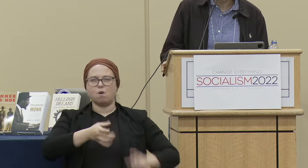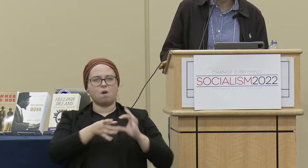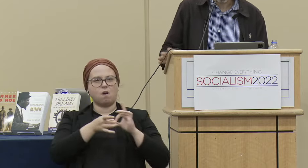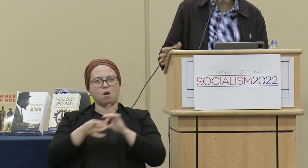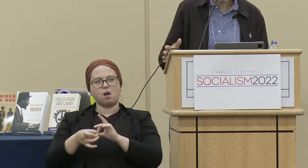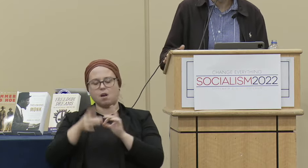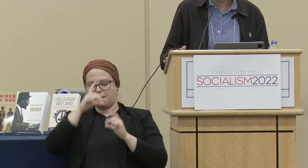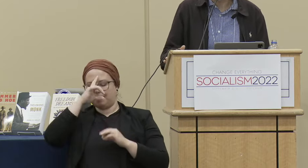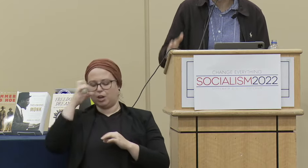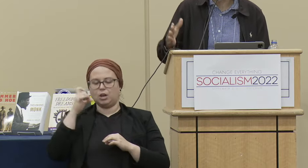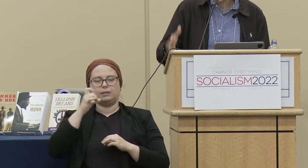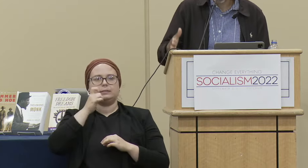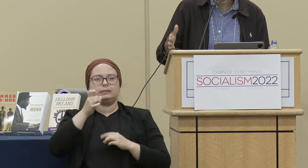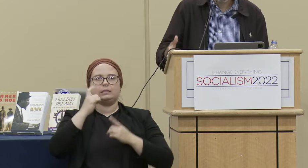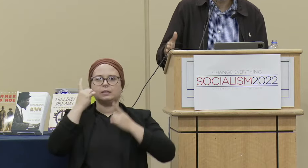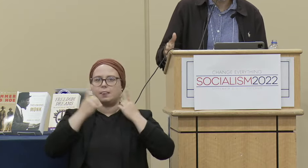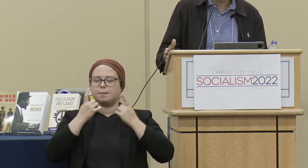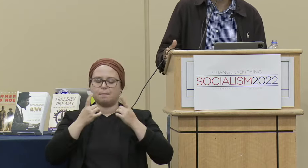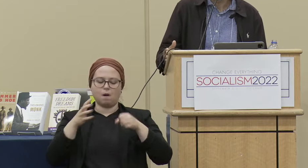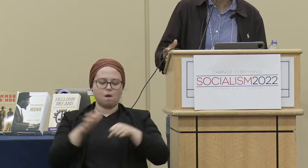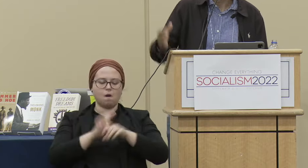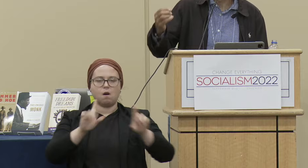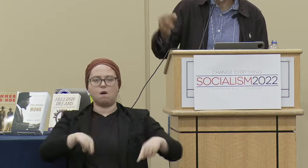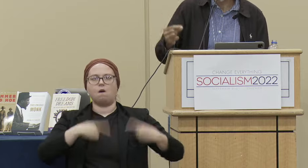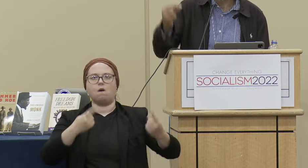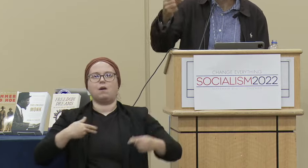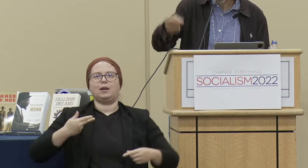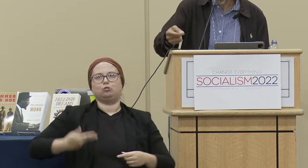assertion. Because it betrays the long history of forced